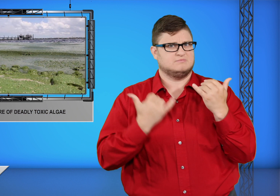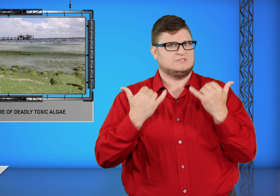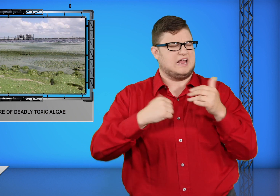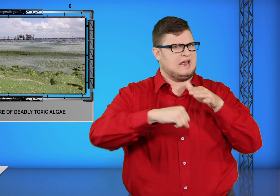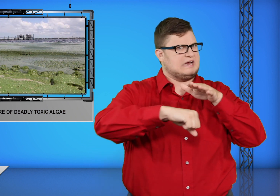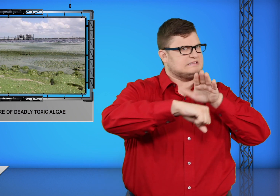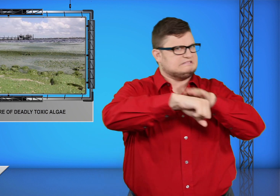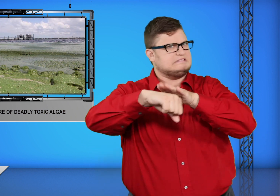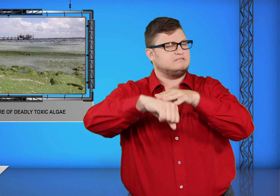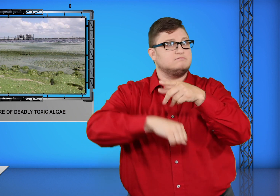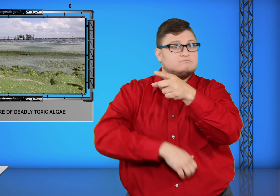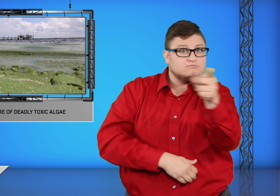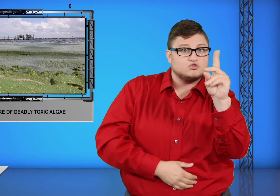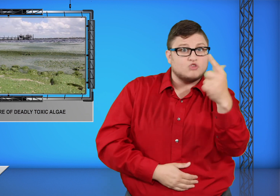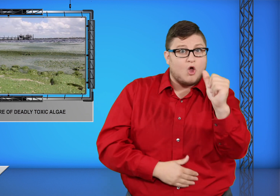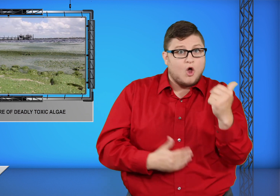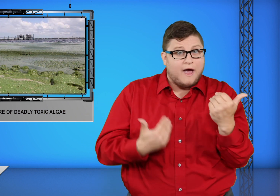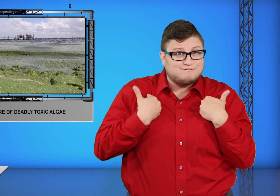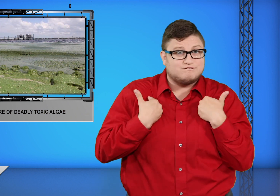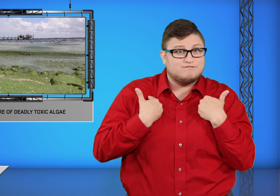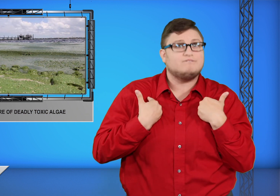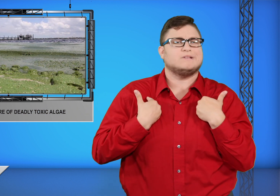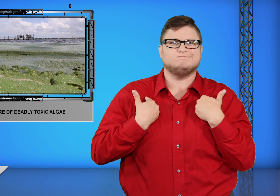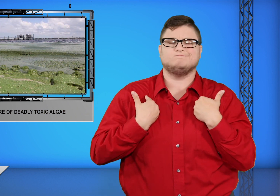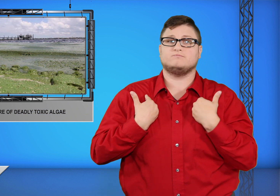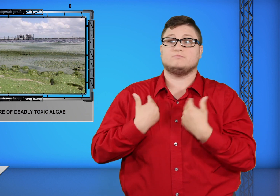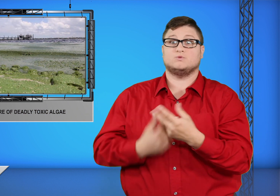We have a warning for dog owners today.